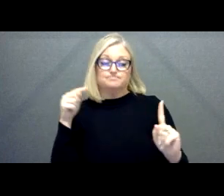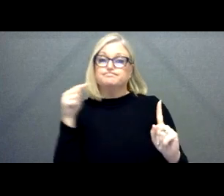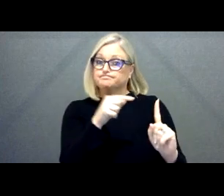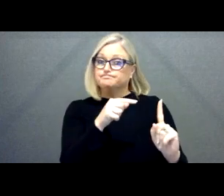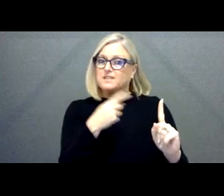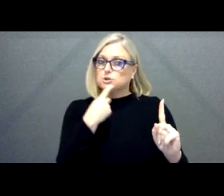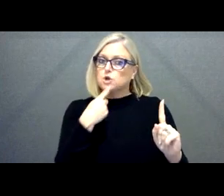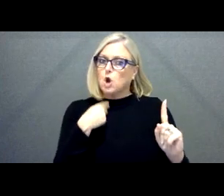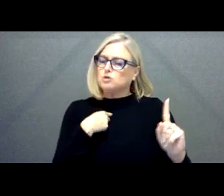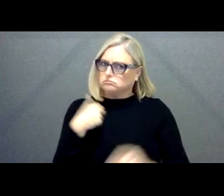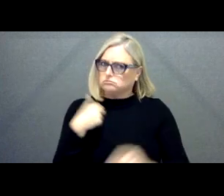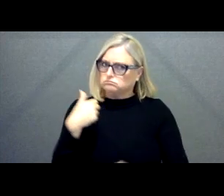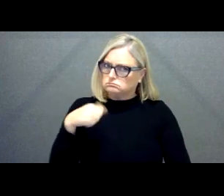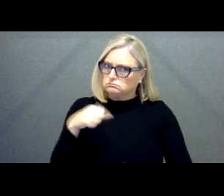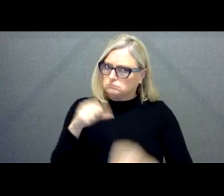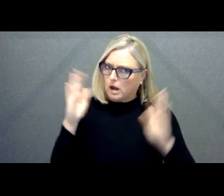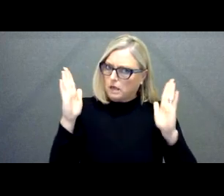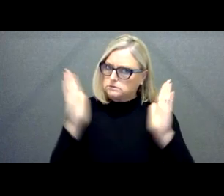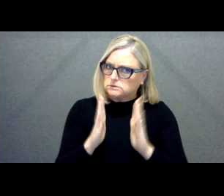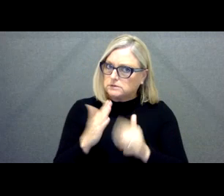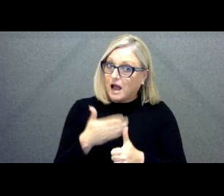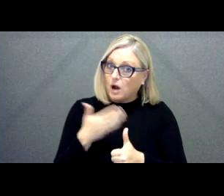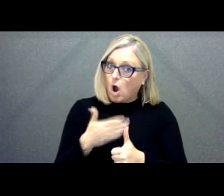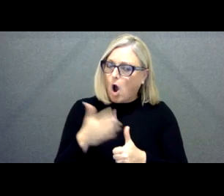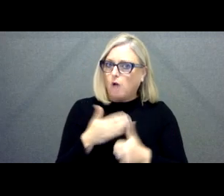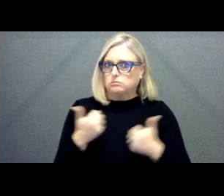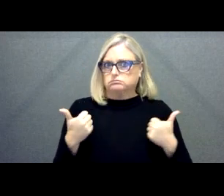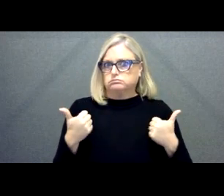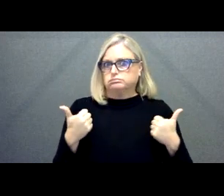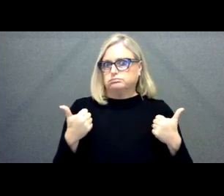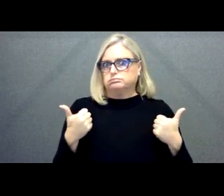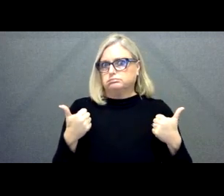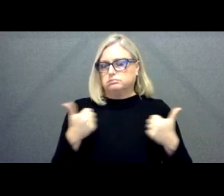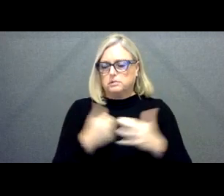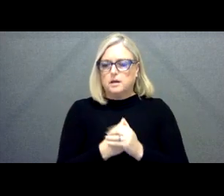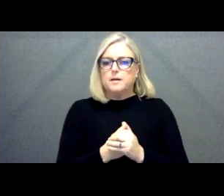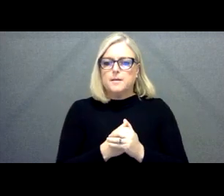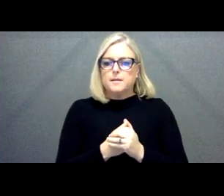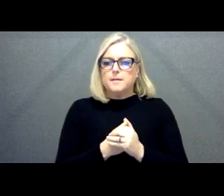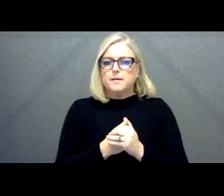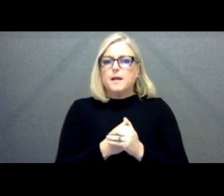his alcohol use which was really great to see and we were definitely seeing that in his presentation